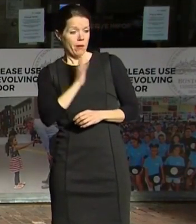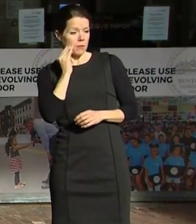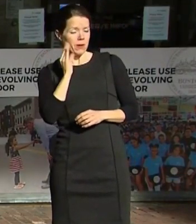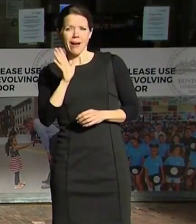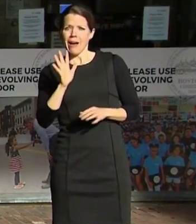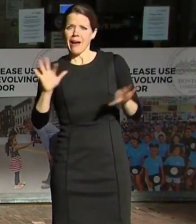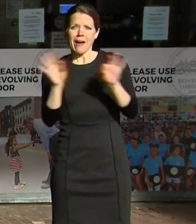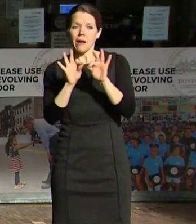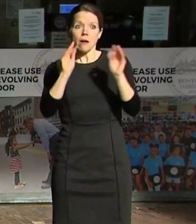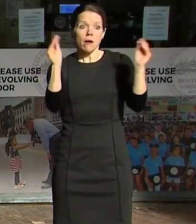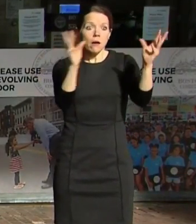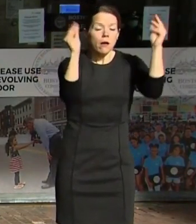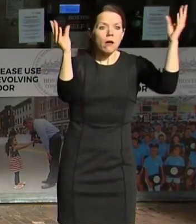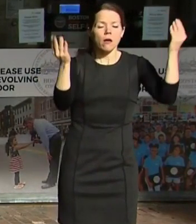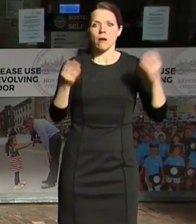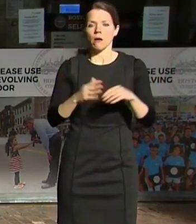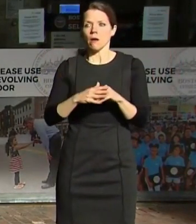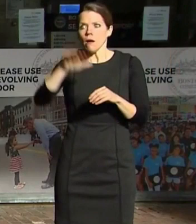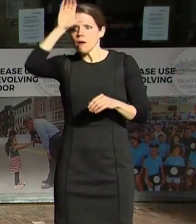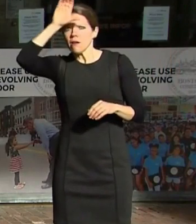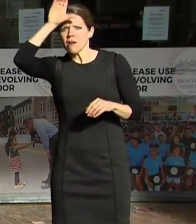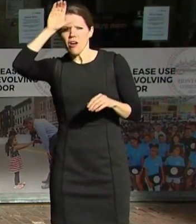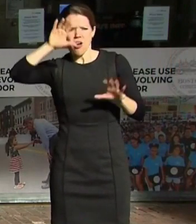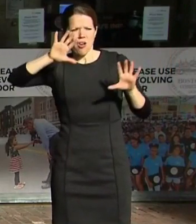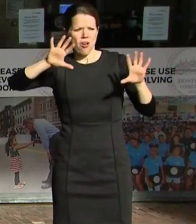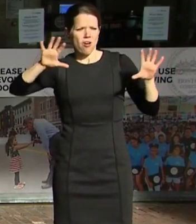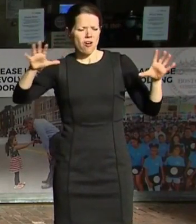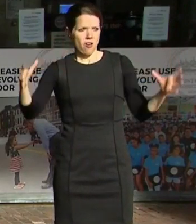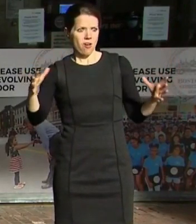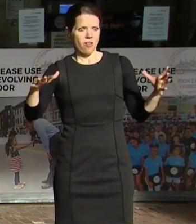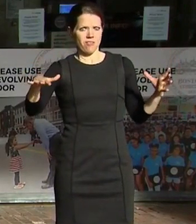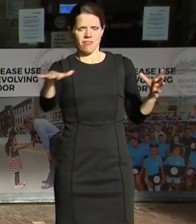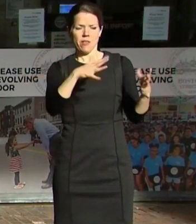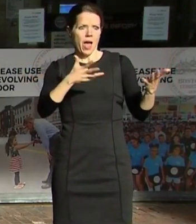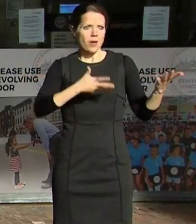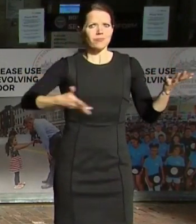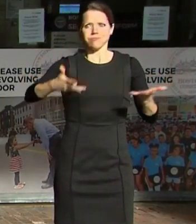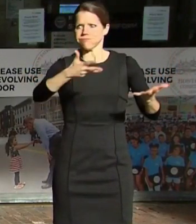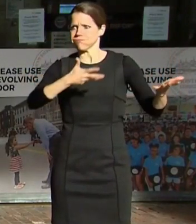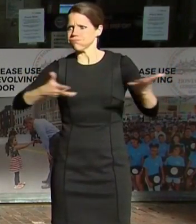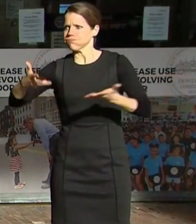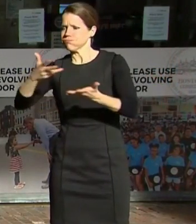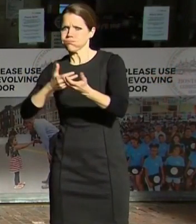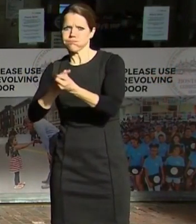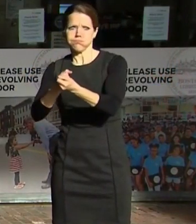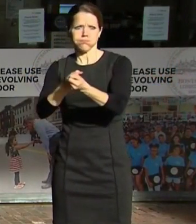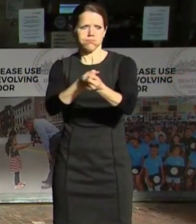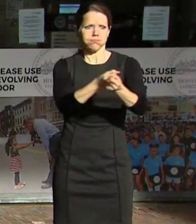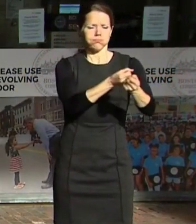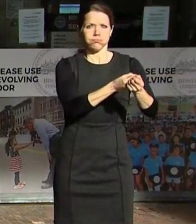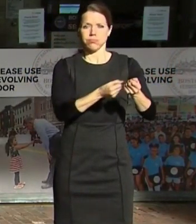FRONT LINES. AS A BOSTON POLICE OFFICER, BUT WE ARE NOT ALONE. THERE ARE SEVERAL PEOPLE ON THE FRONT LINES FROM EMERGENCY MEDICAL SERVICES TO THE FIRE